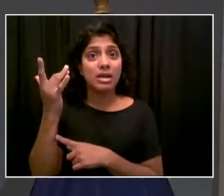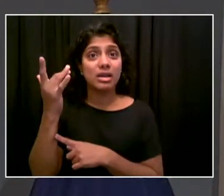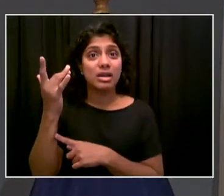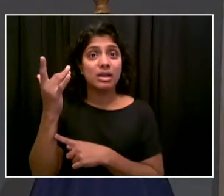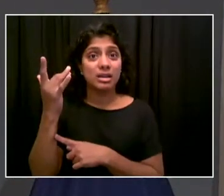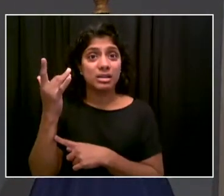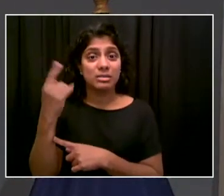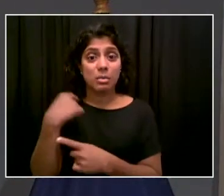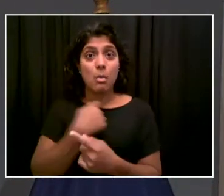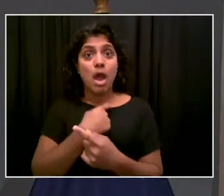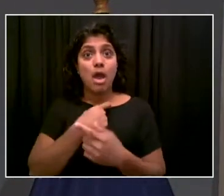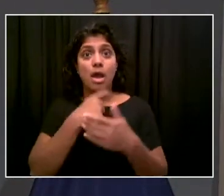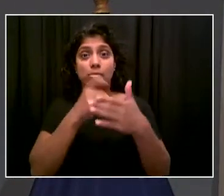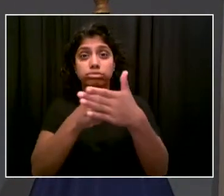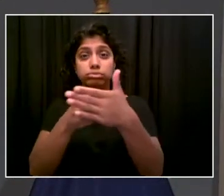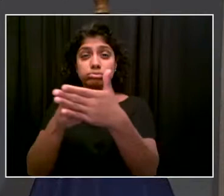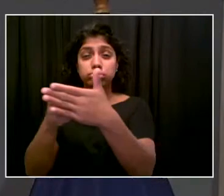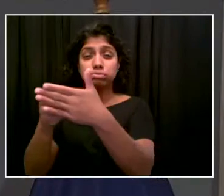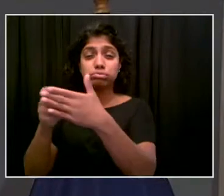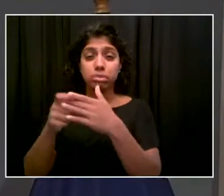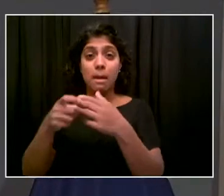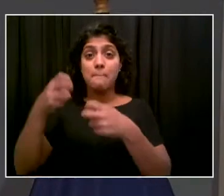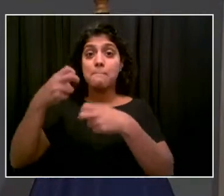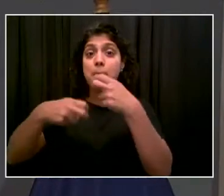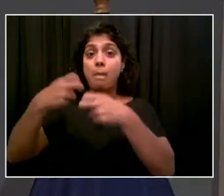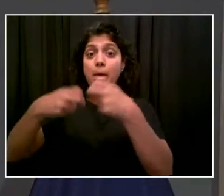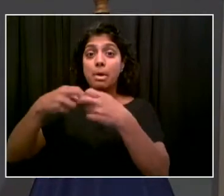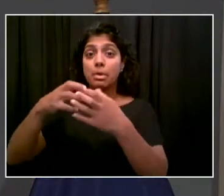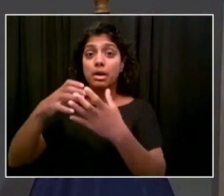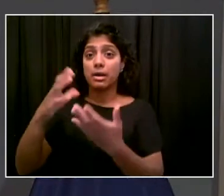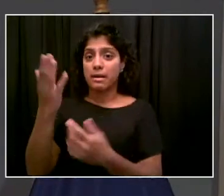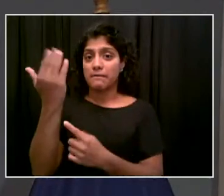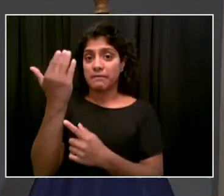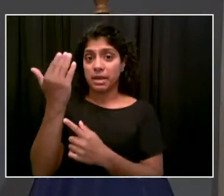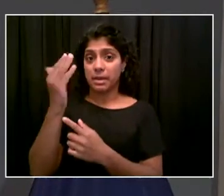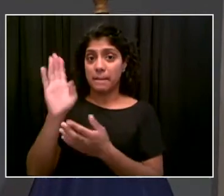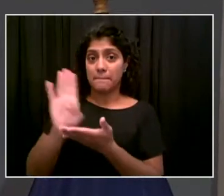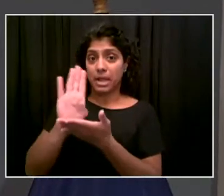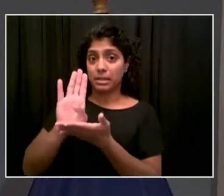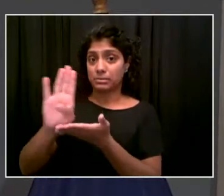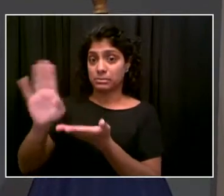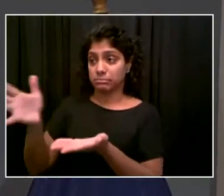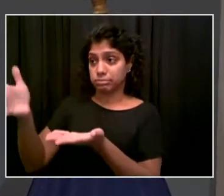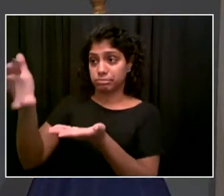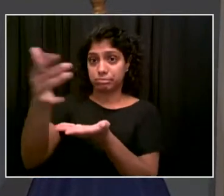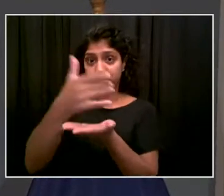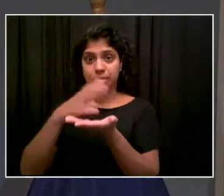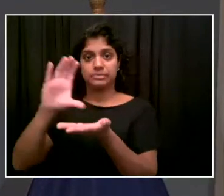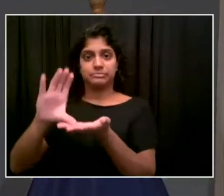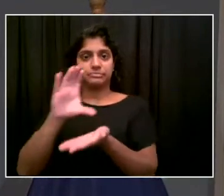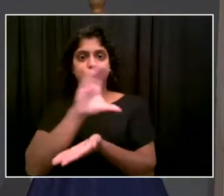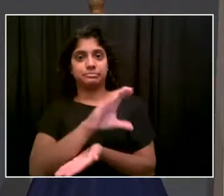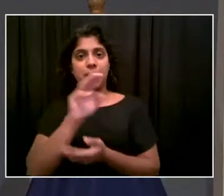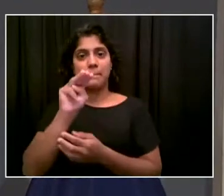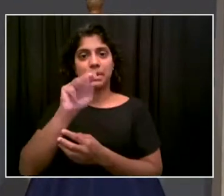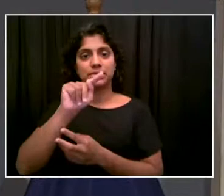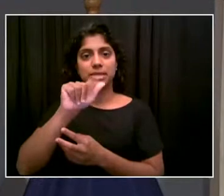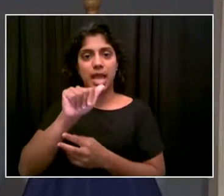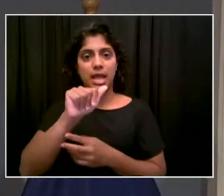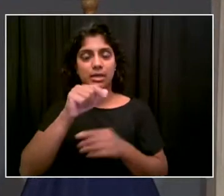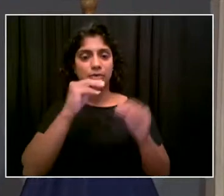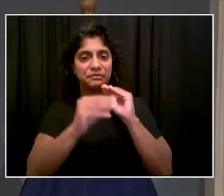PRICING MEANS.